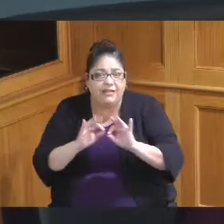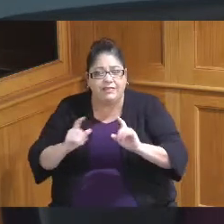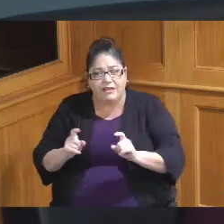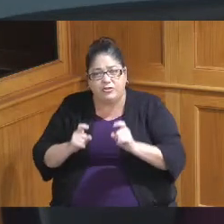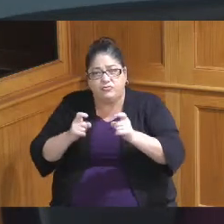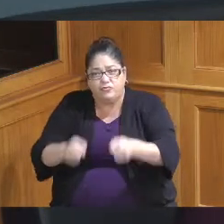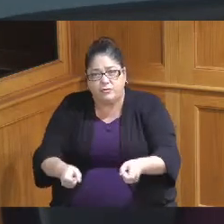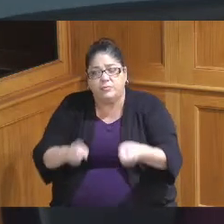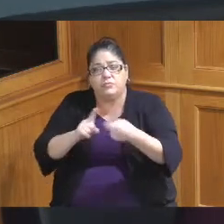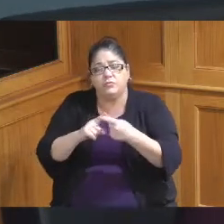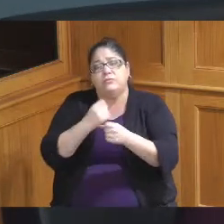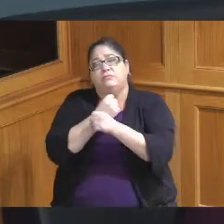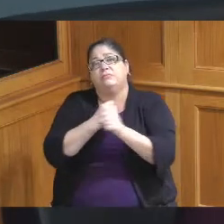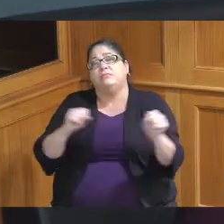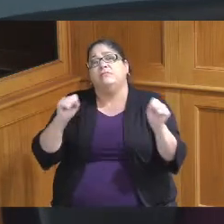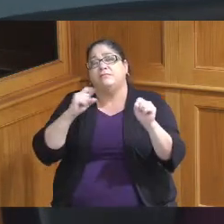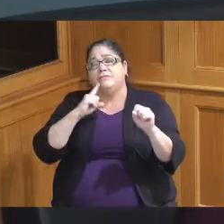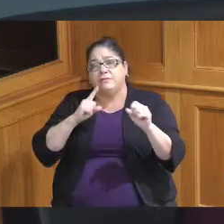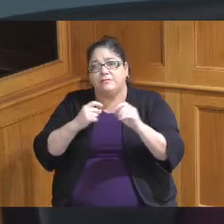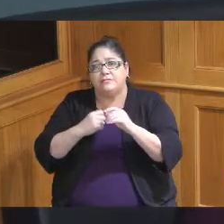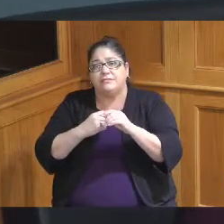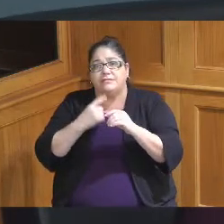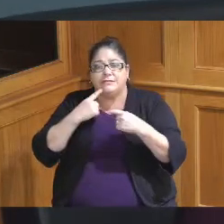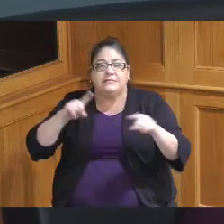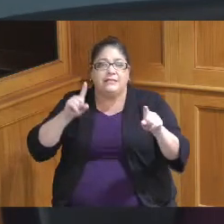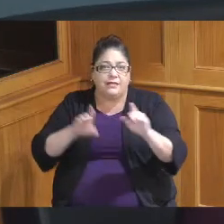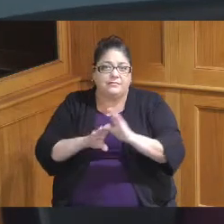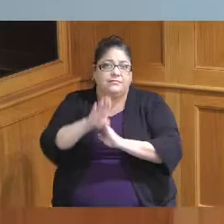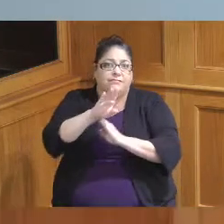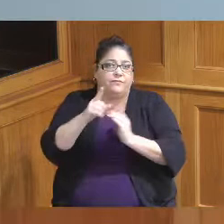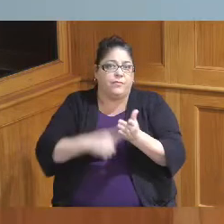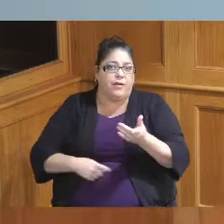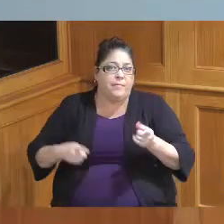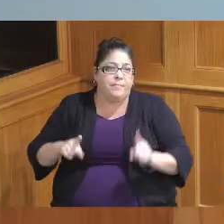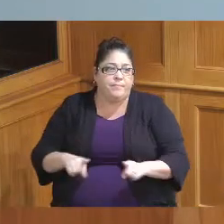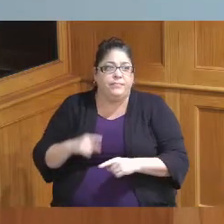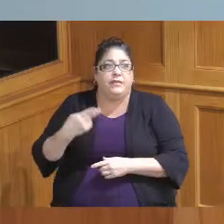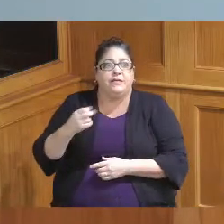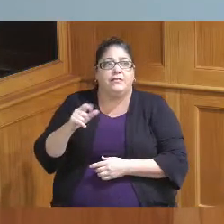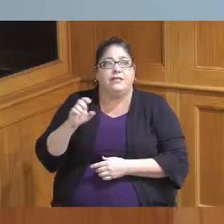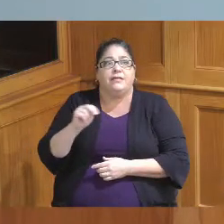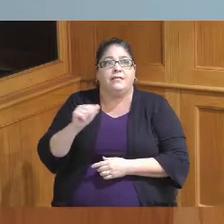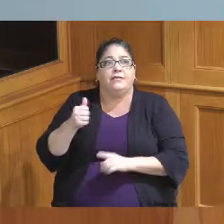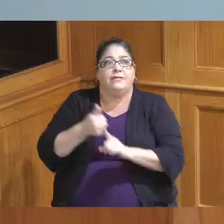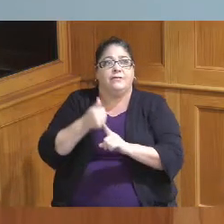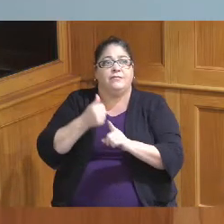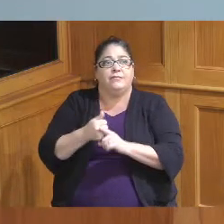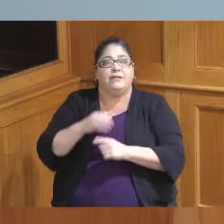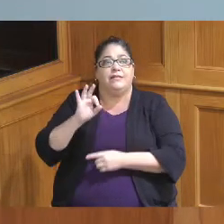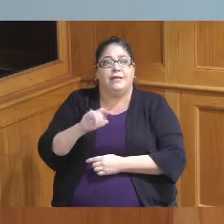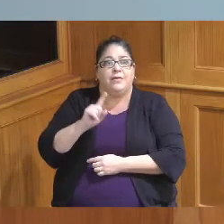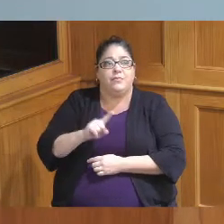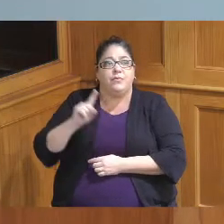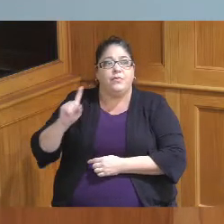successful resolution of the critical incident and whereas Helena was able to meet her 911 dispatcher